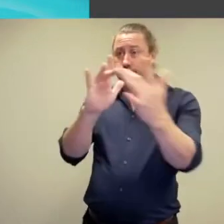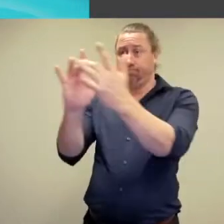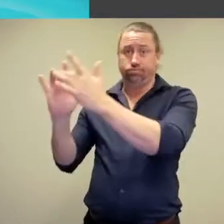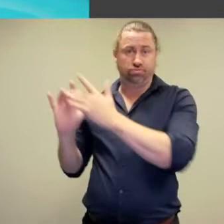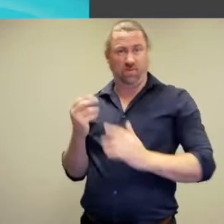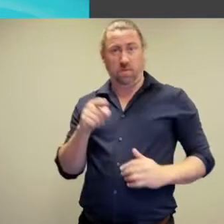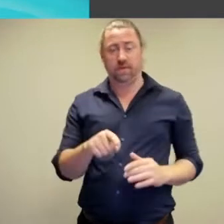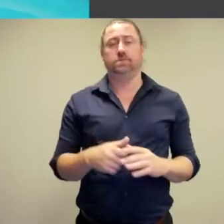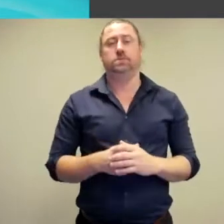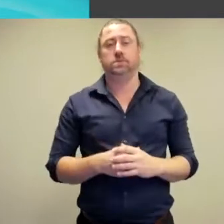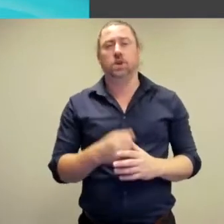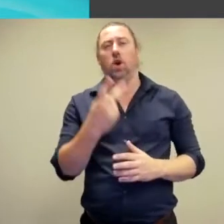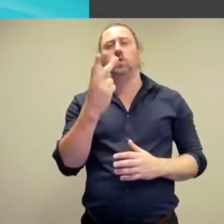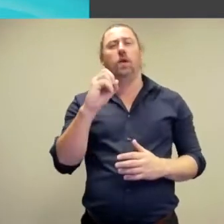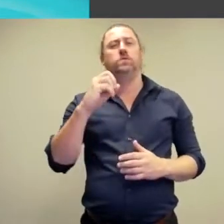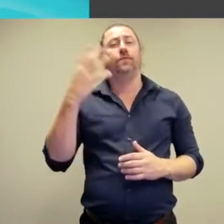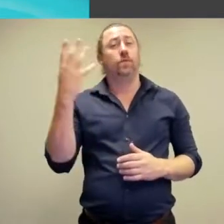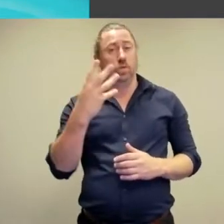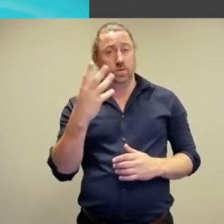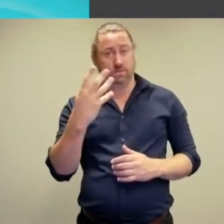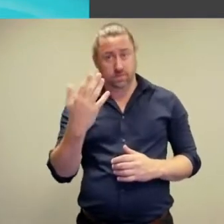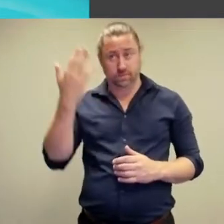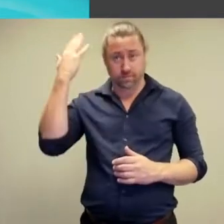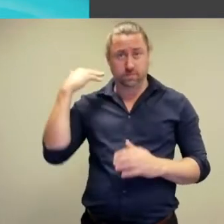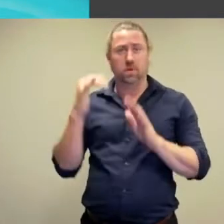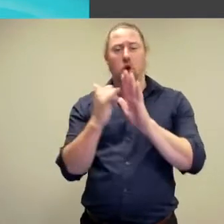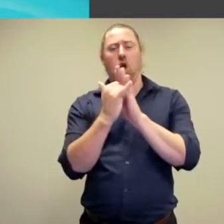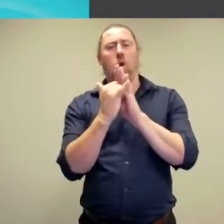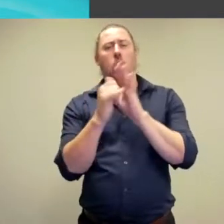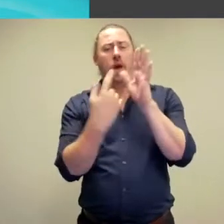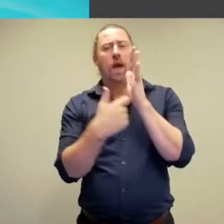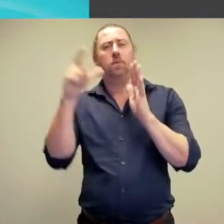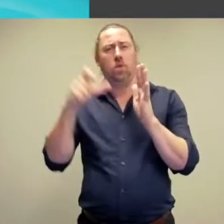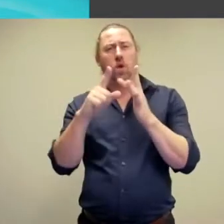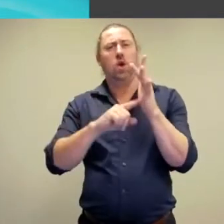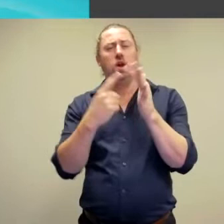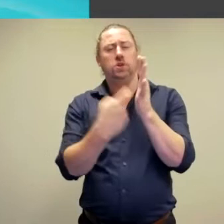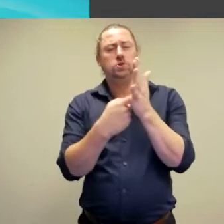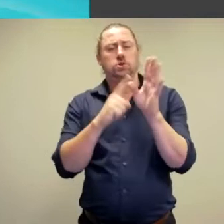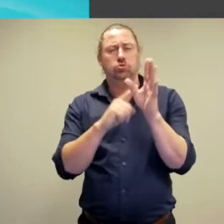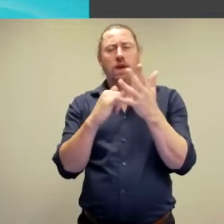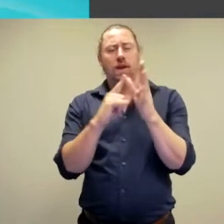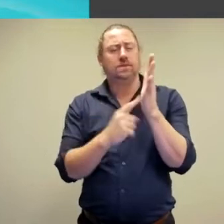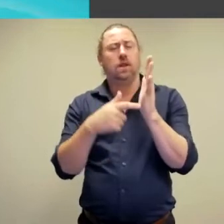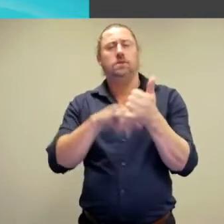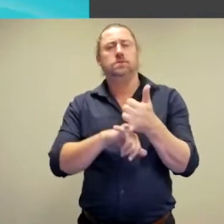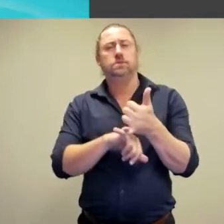In 2014, the New York art critic Jerry Saltz wrote a very